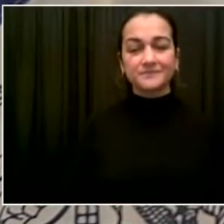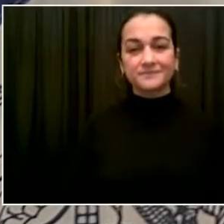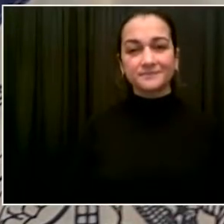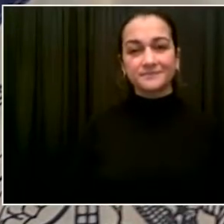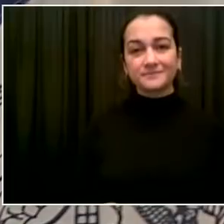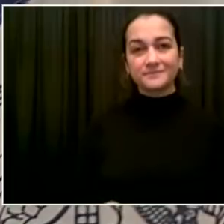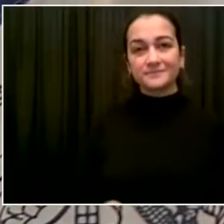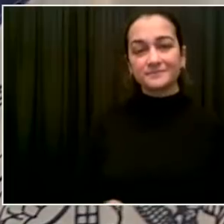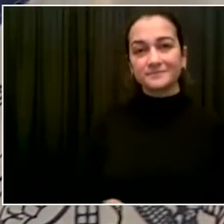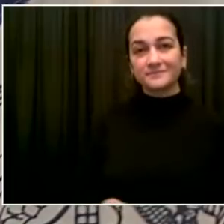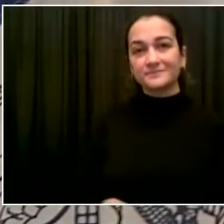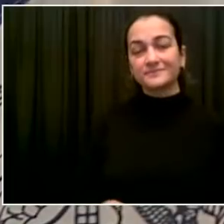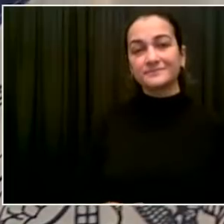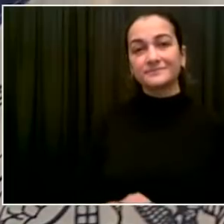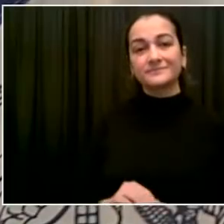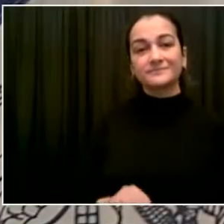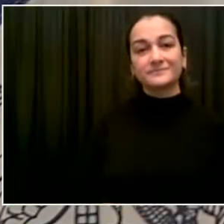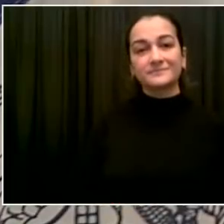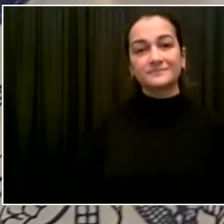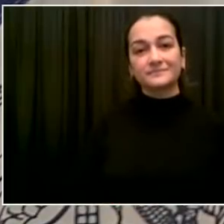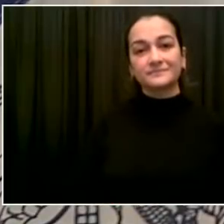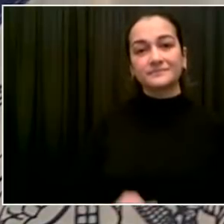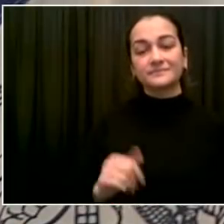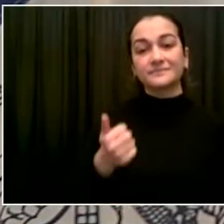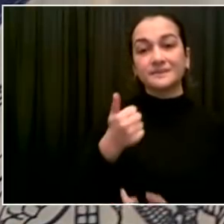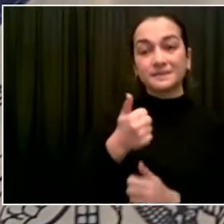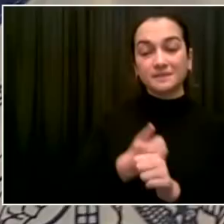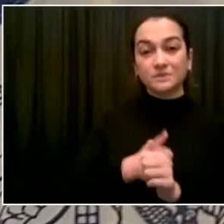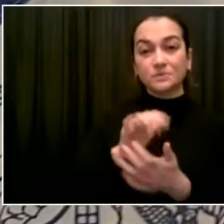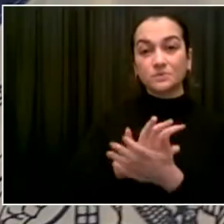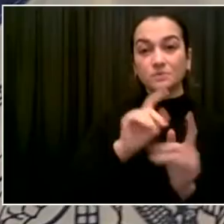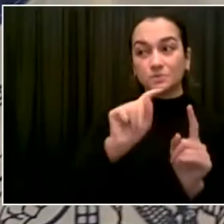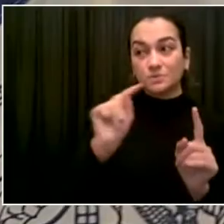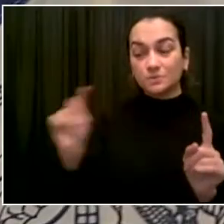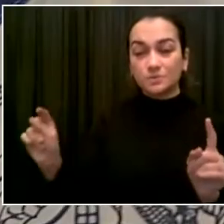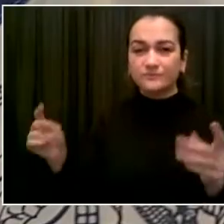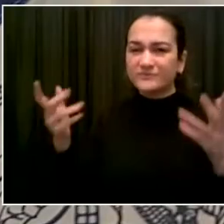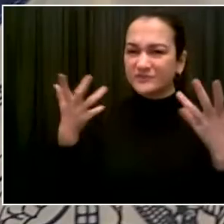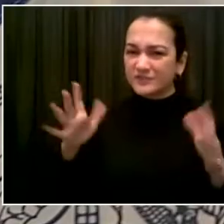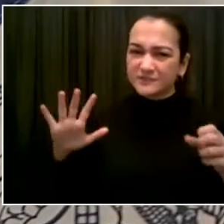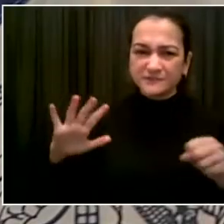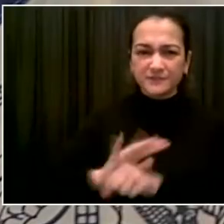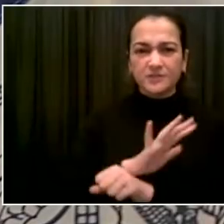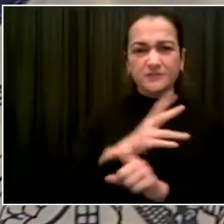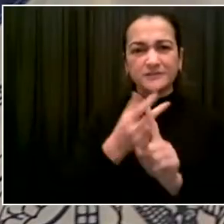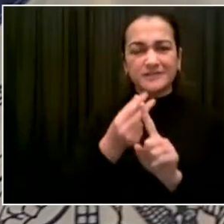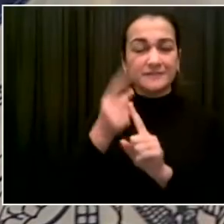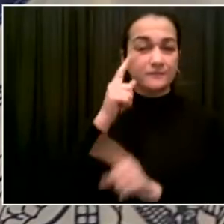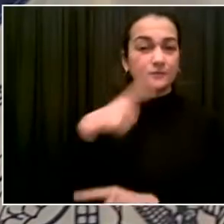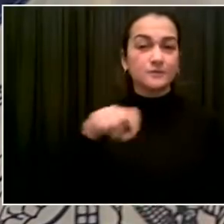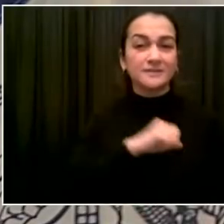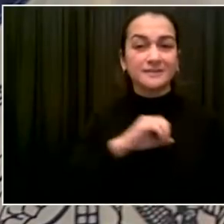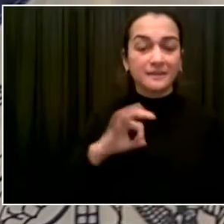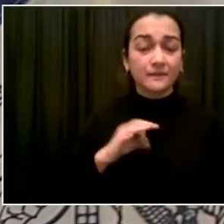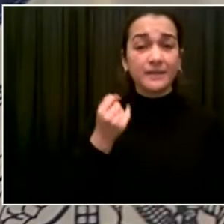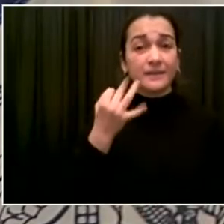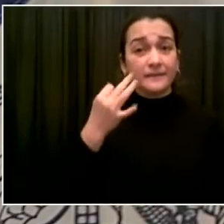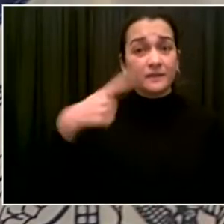THING I WANT TO SAY, CHRISTINA, THIS IS A LOT OF THE HEART OF THE MATTER RIGHT NOW, EVERY UADLT IN